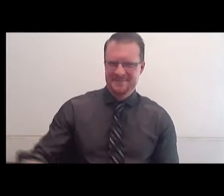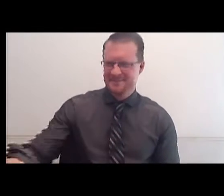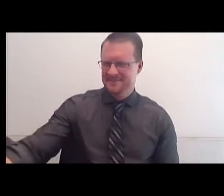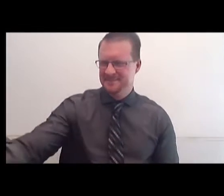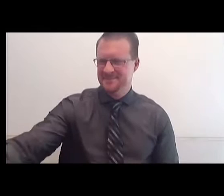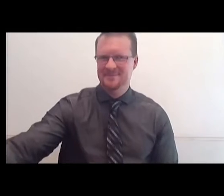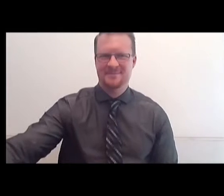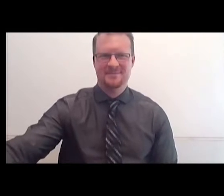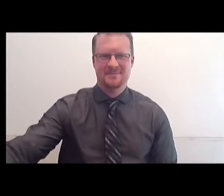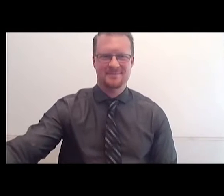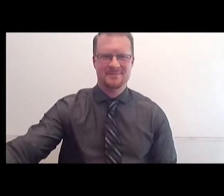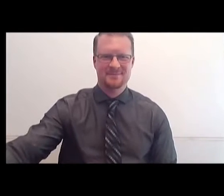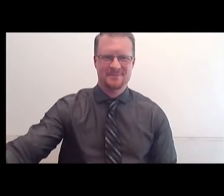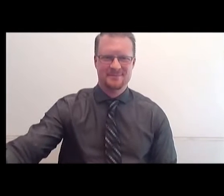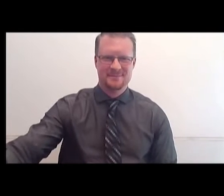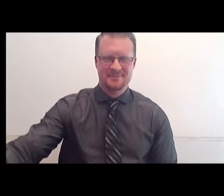And the answer is all of the above.